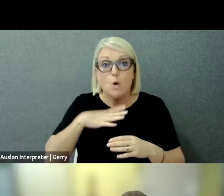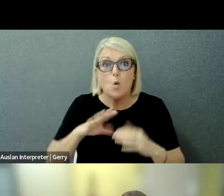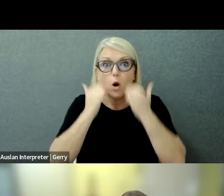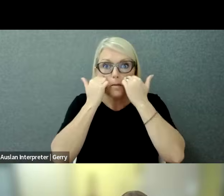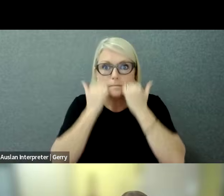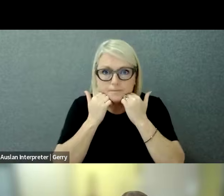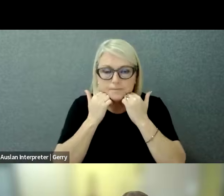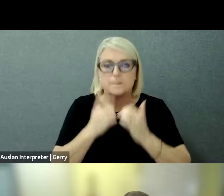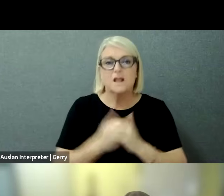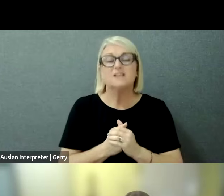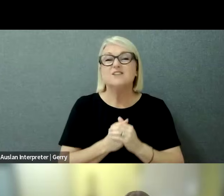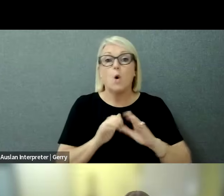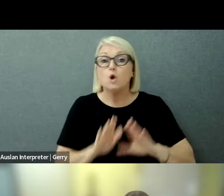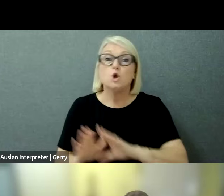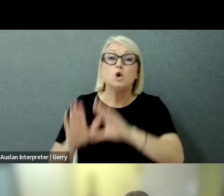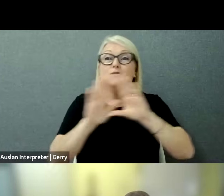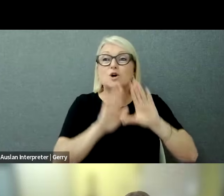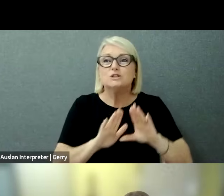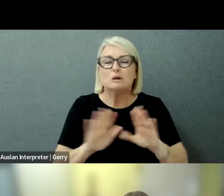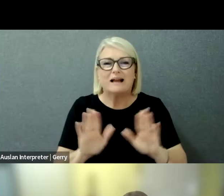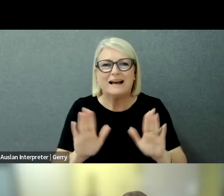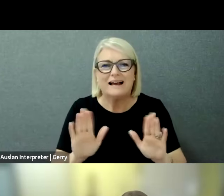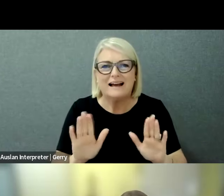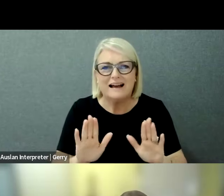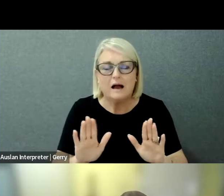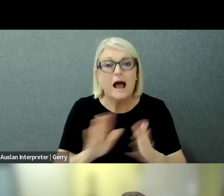in maternal and child health - maternal and child health services? How do you do it in